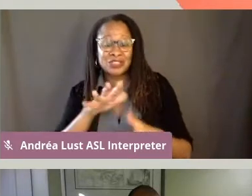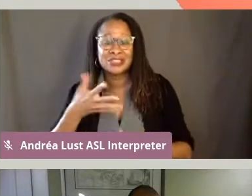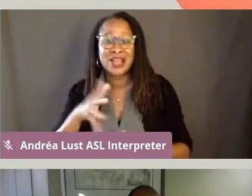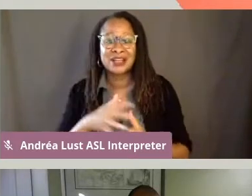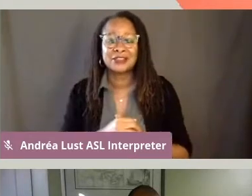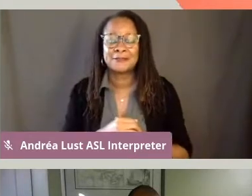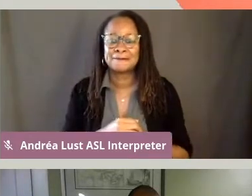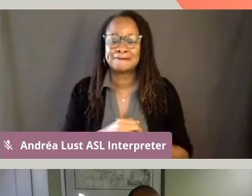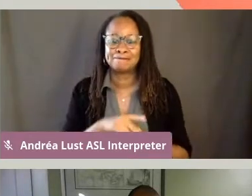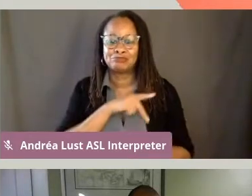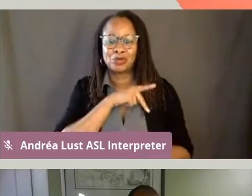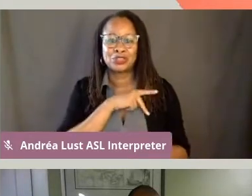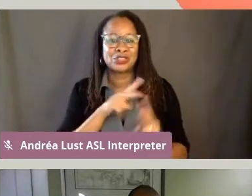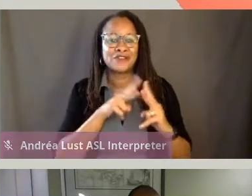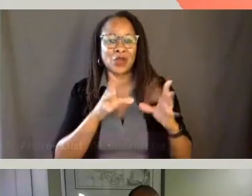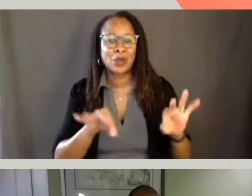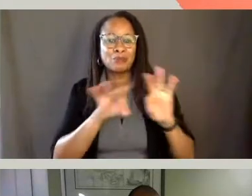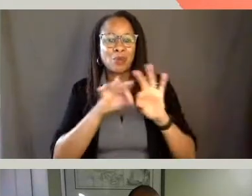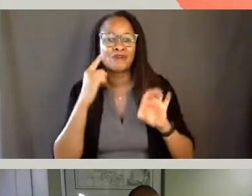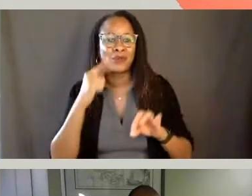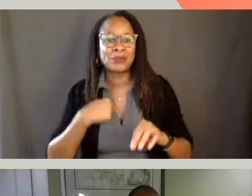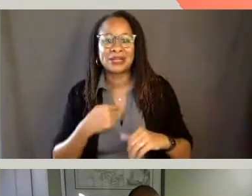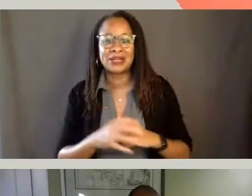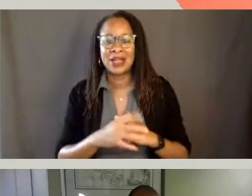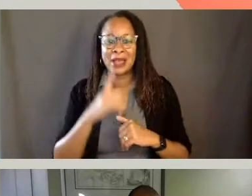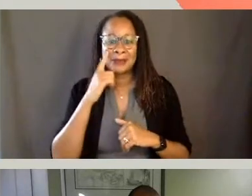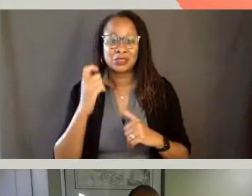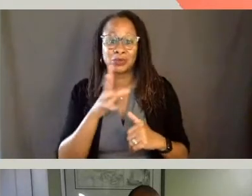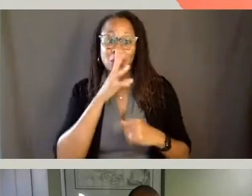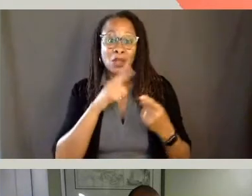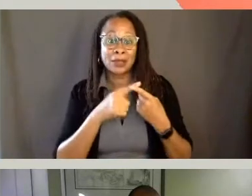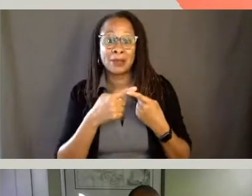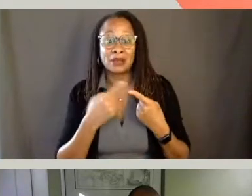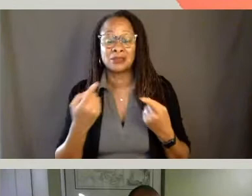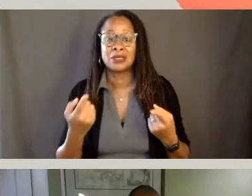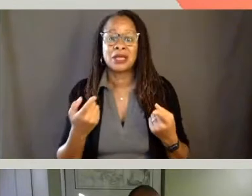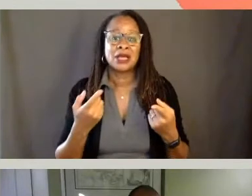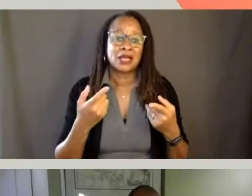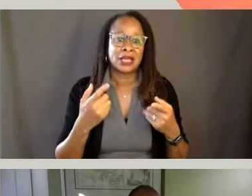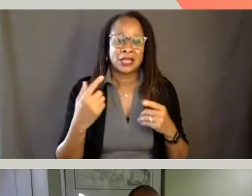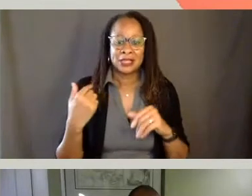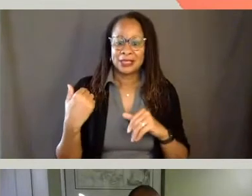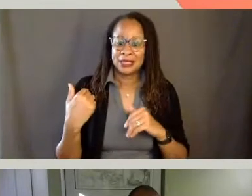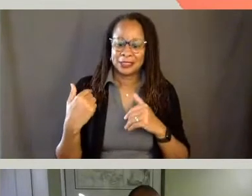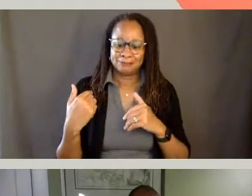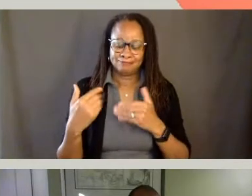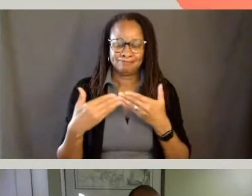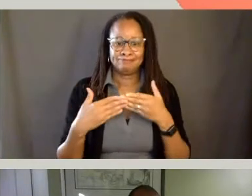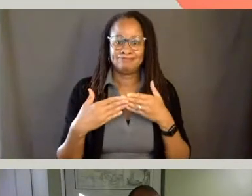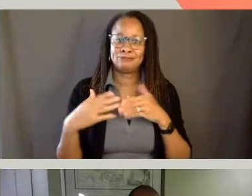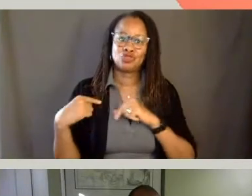personally really important for me. And since we're talking about generative creative spaces it's really important for me to say